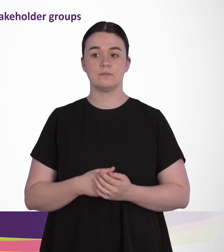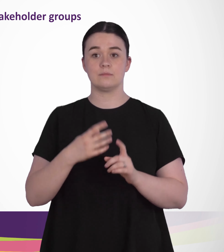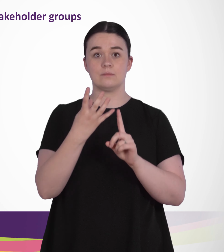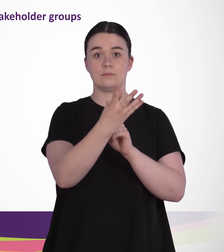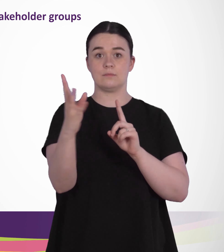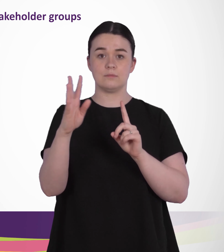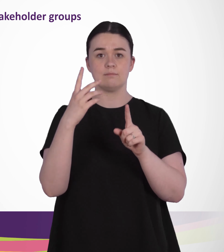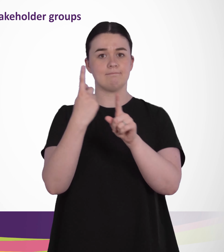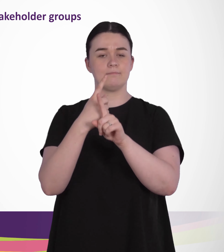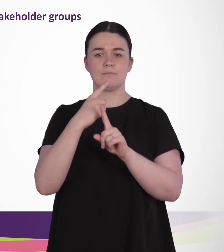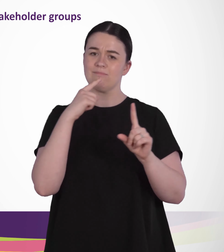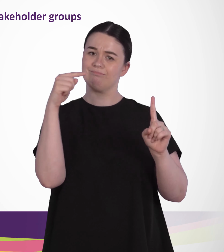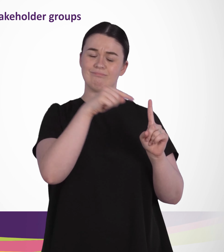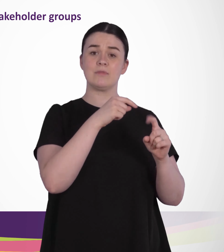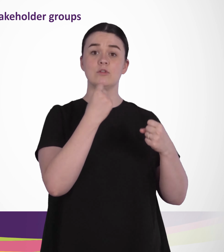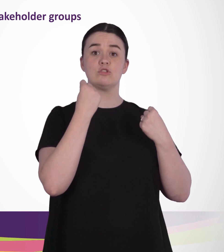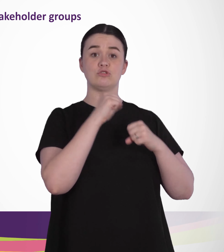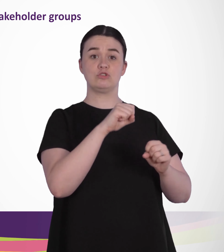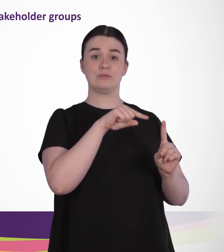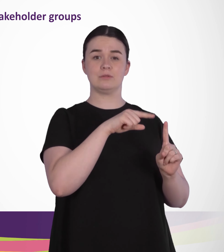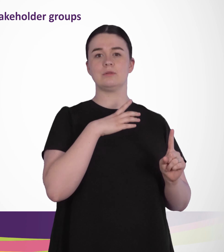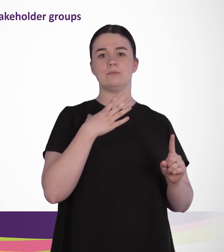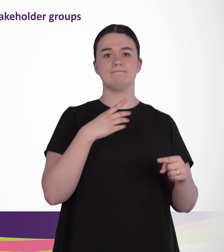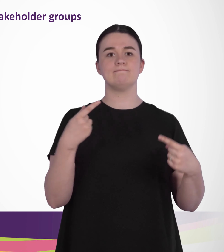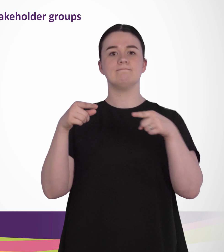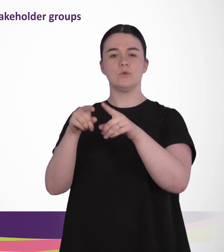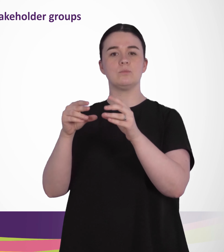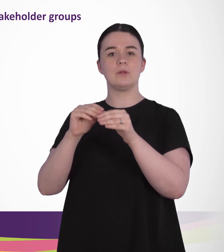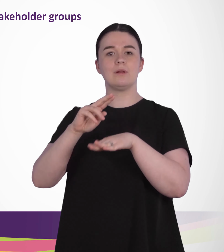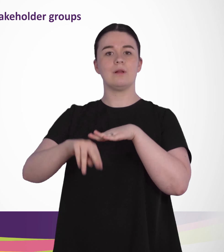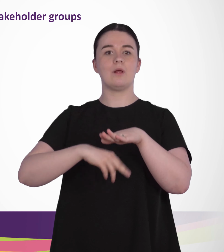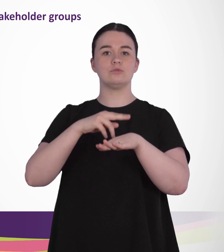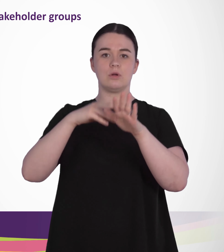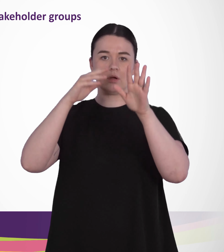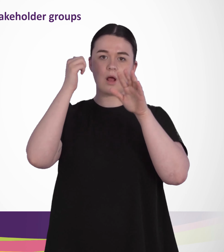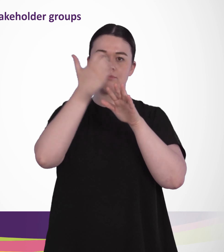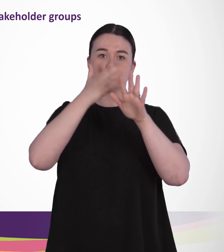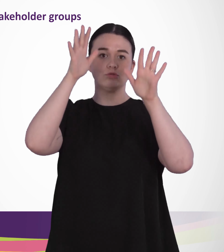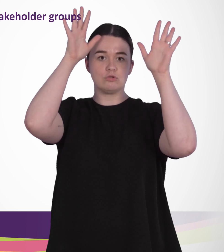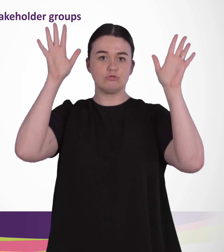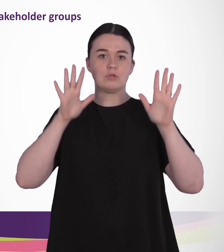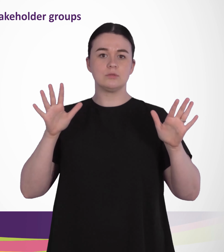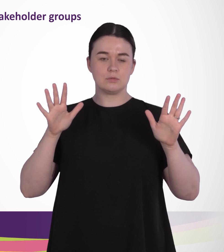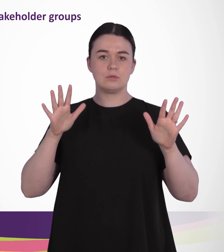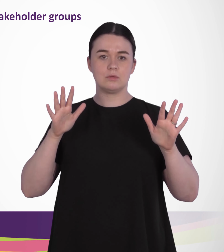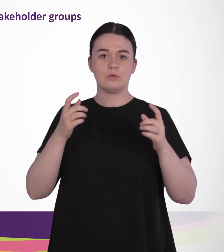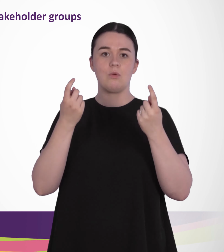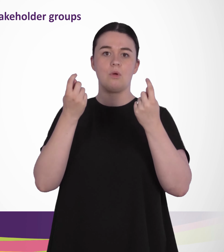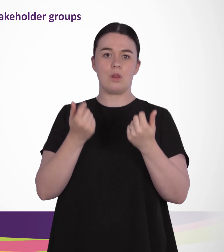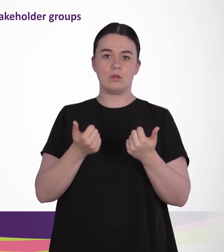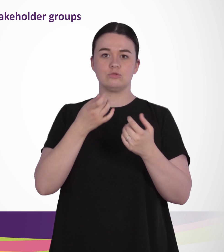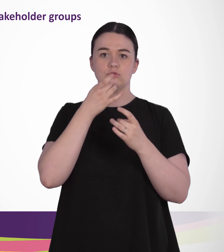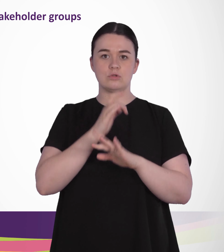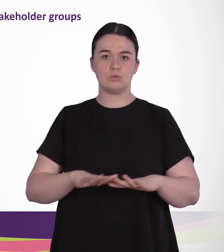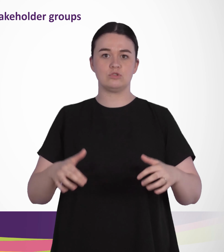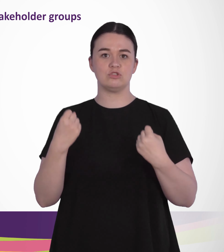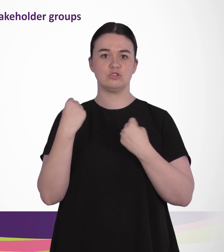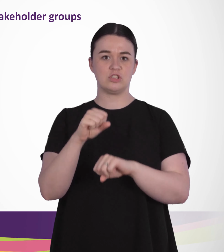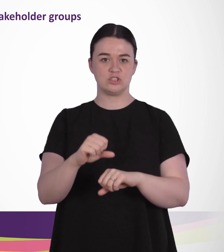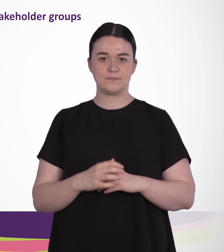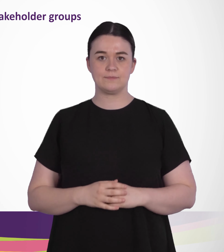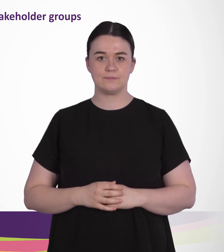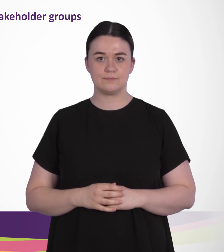Stakeholders called for the Strategy to align with the National Aboriginal and Torres Strait Islander Early Childhood Strategy